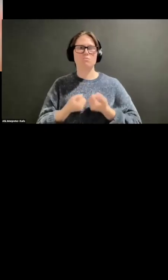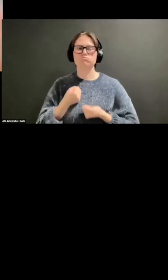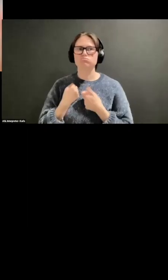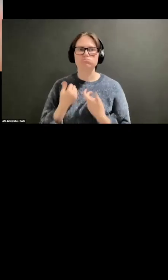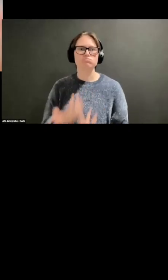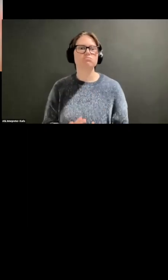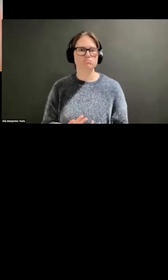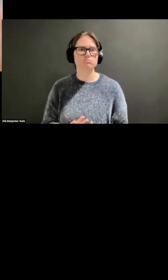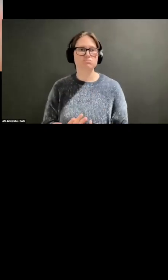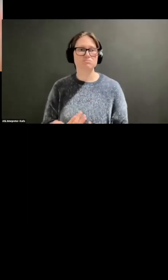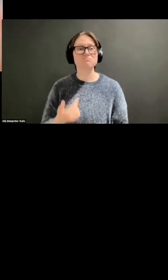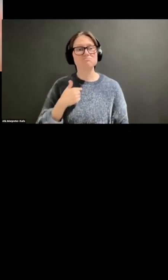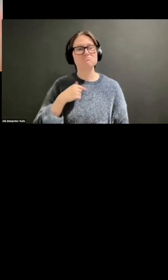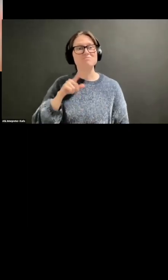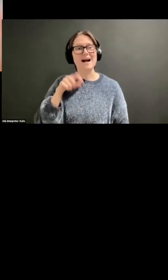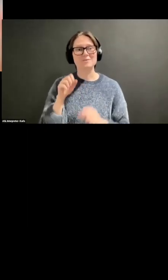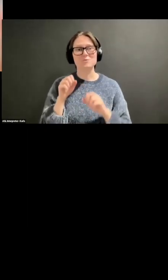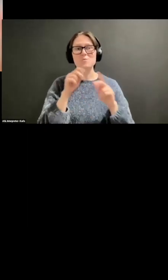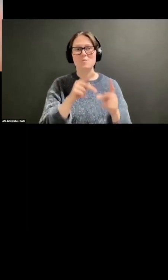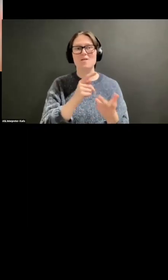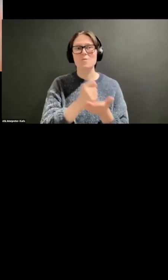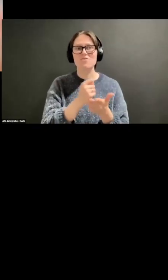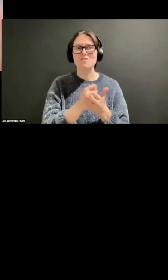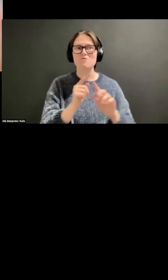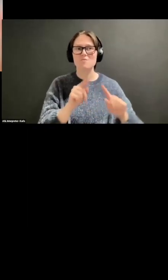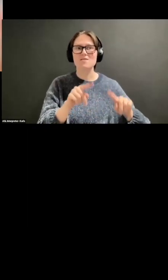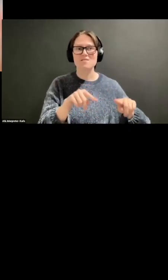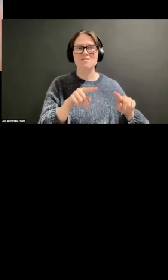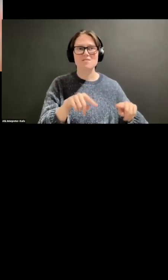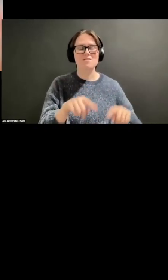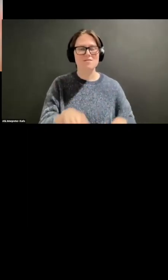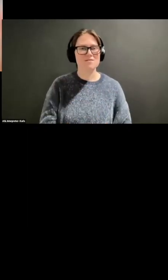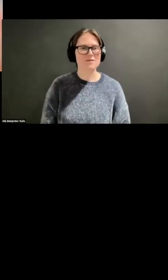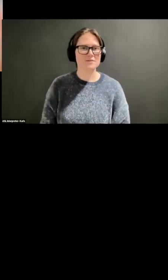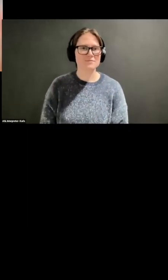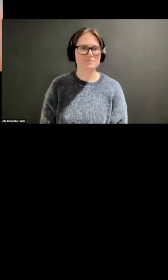back to therapy-parenting my child because of the